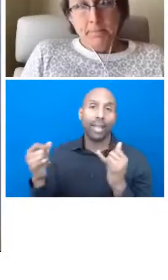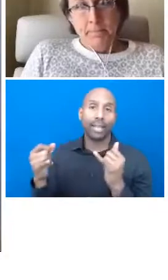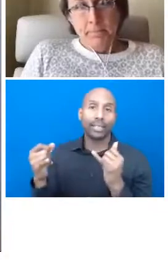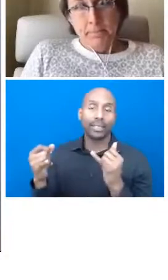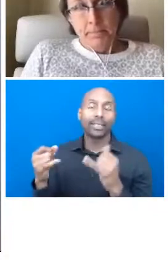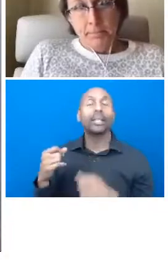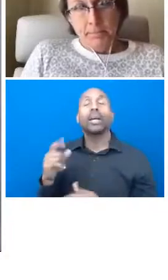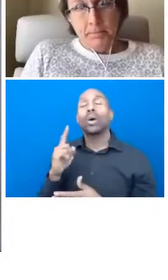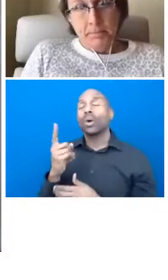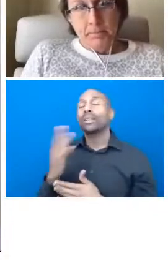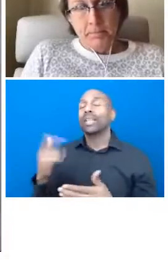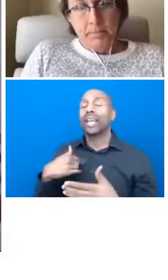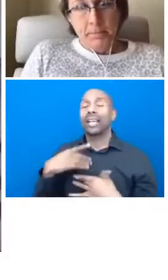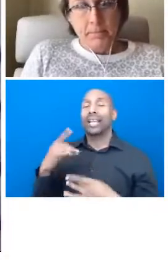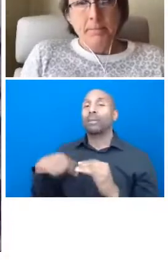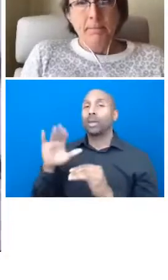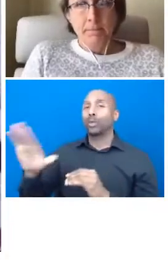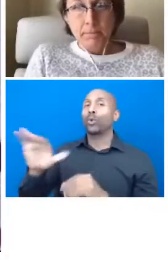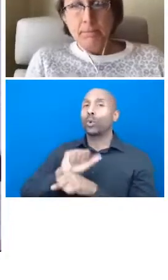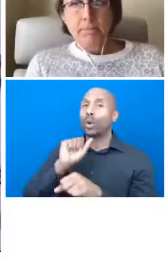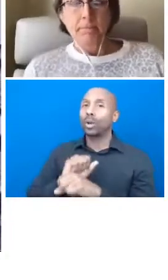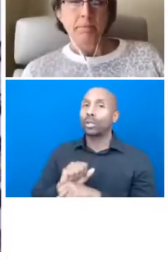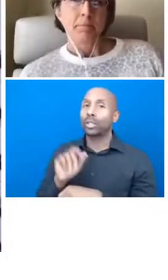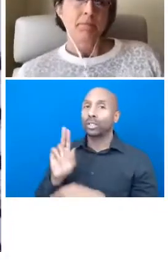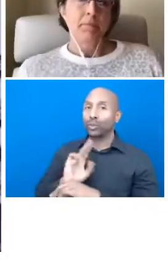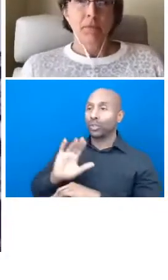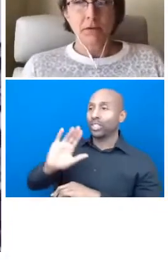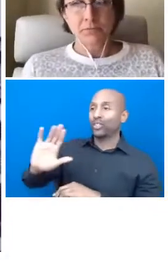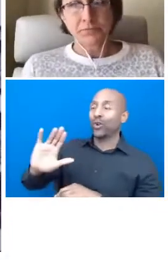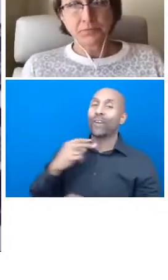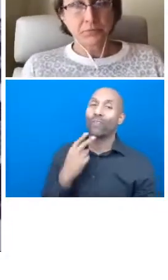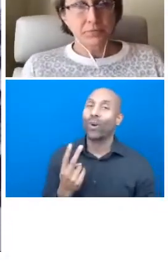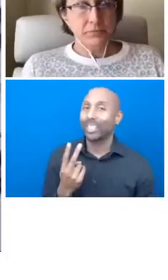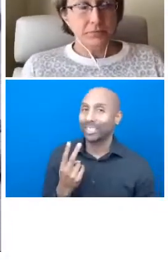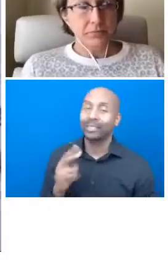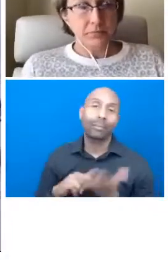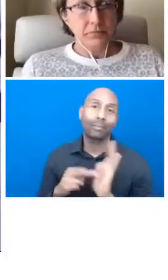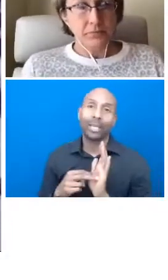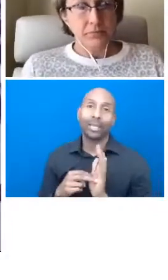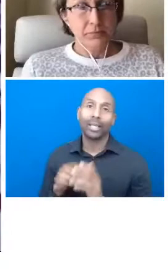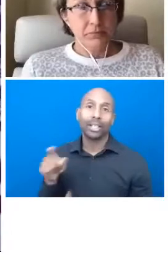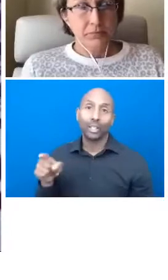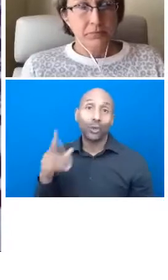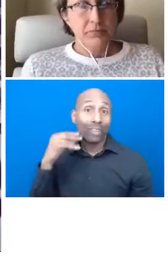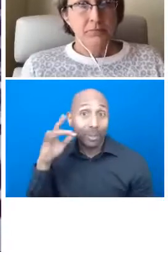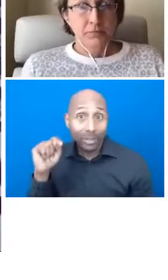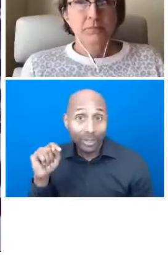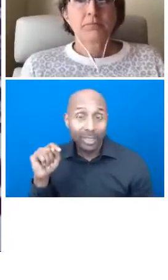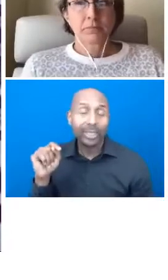You're not preaching to us about things you haven't experienced.